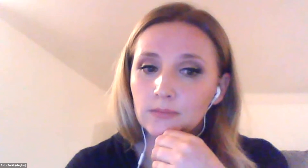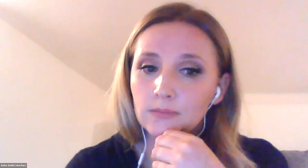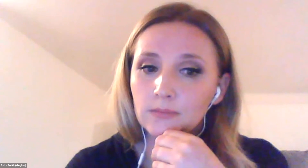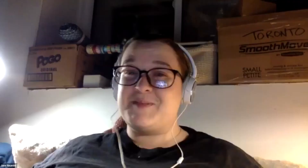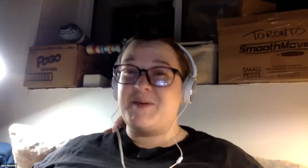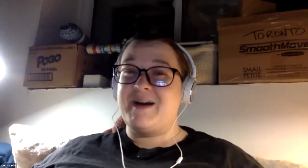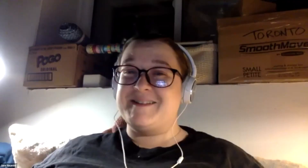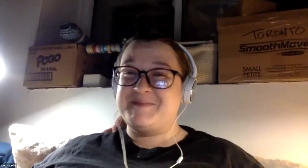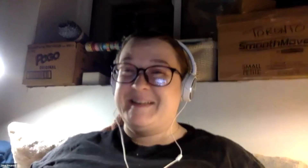Yeah, that's wild.